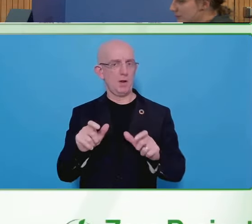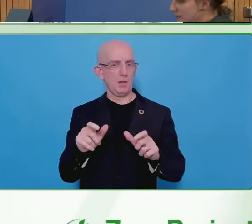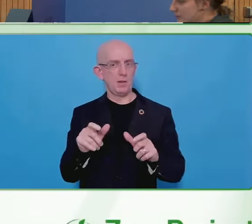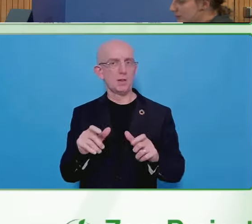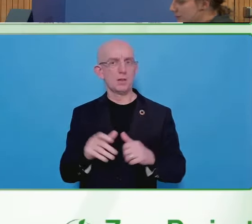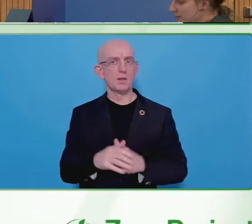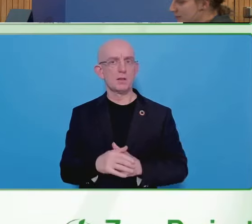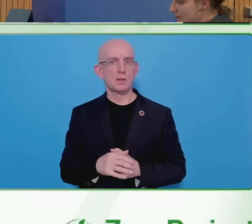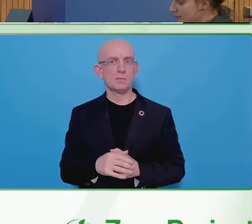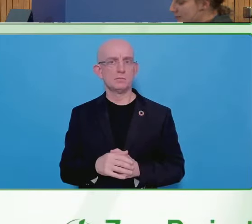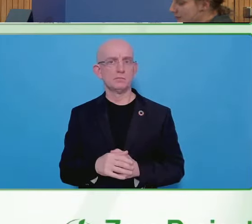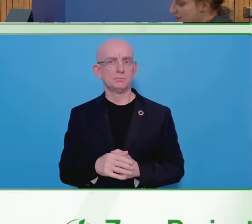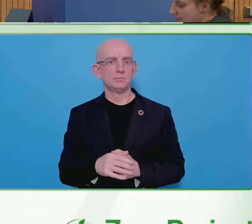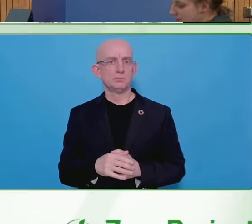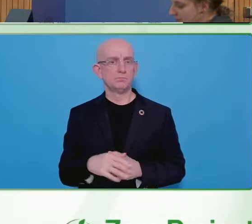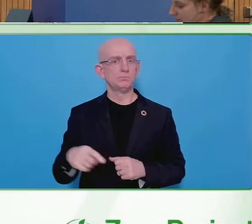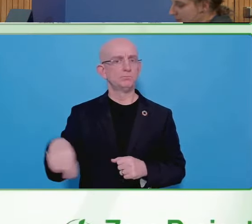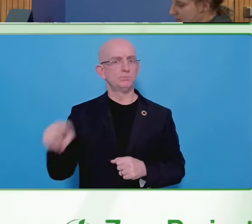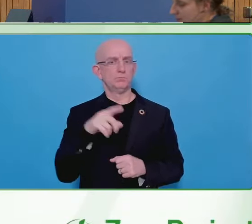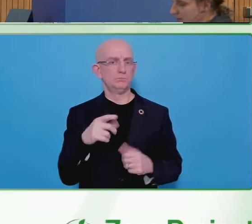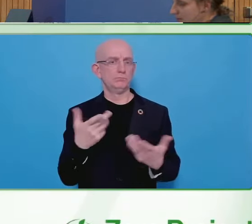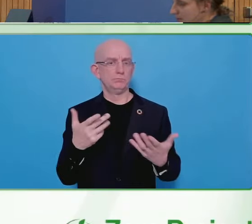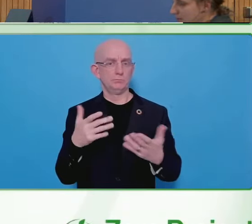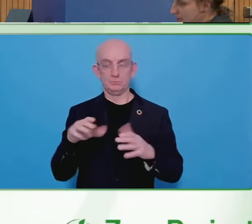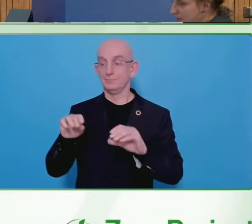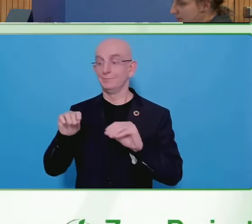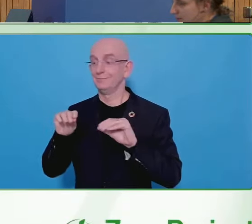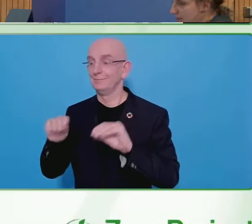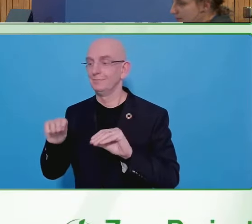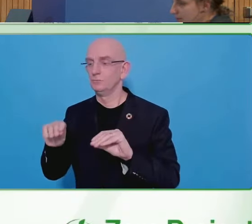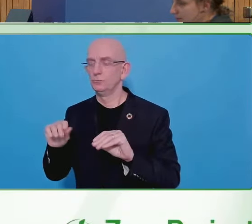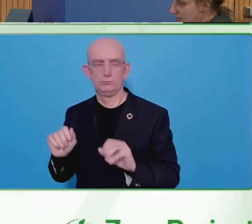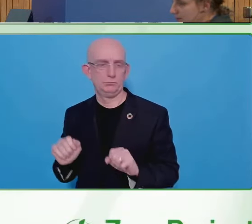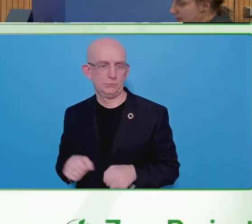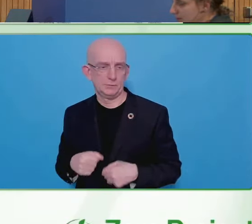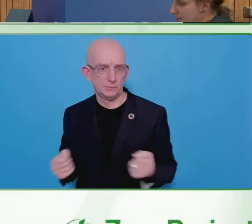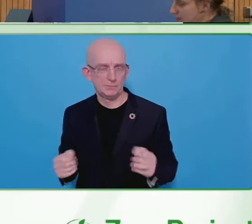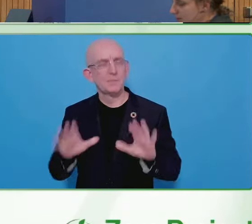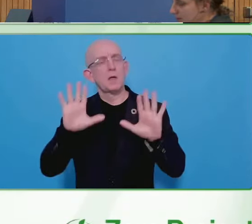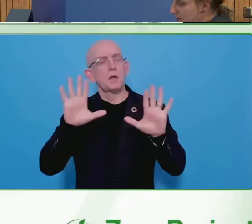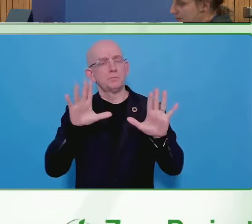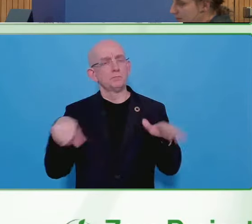come out and identify our help with Pride and lived experiences with